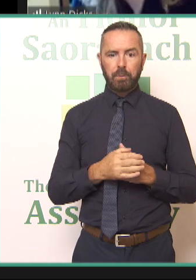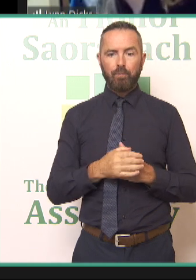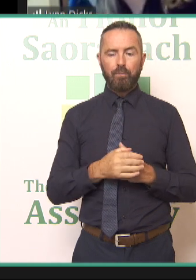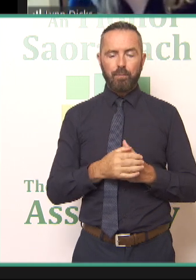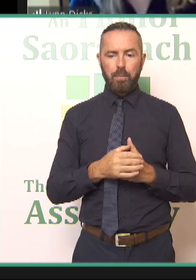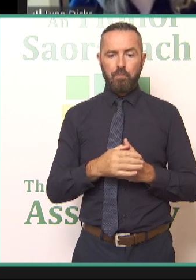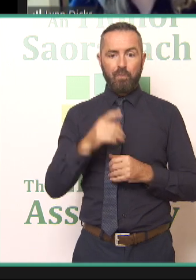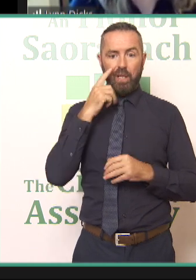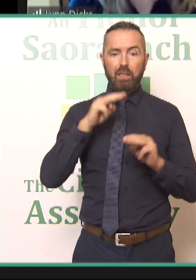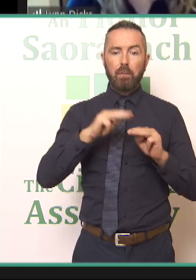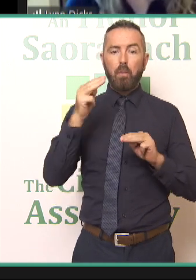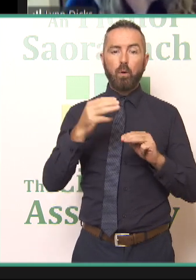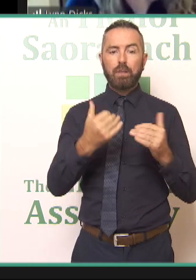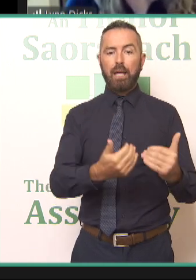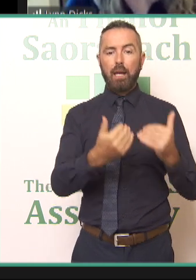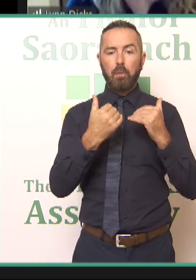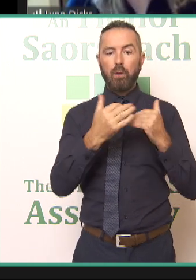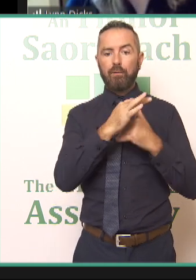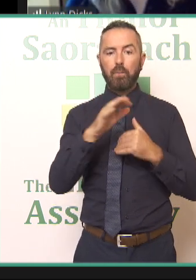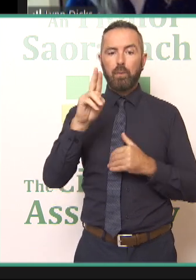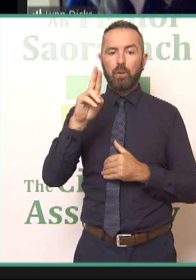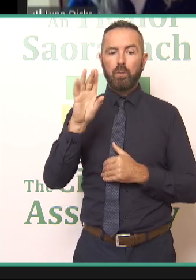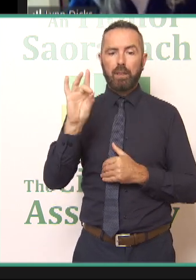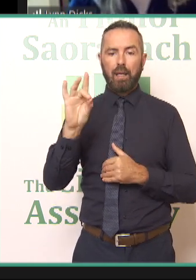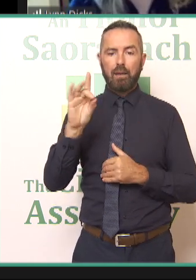most of the food is being imported actually from the UK but you're also bringing in food